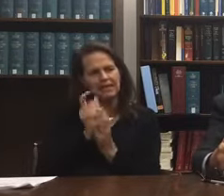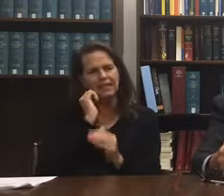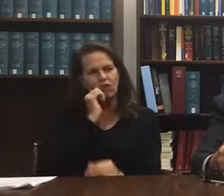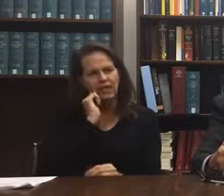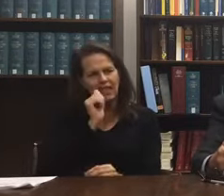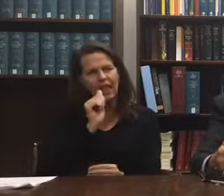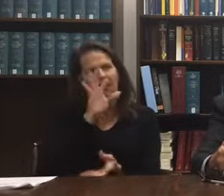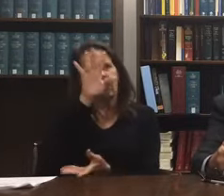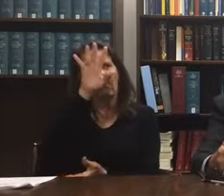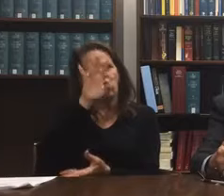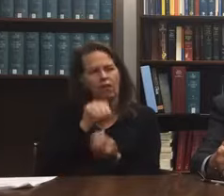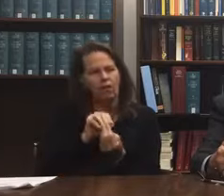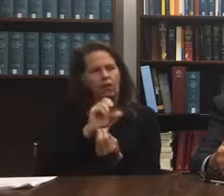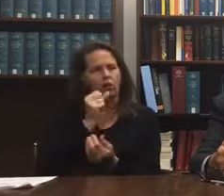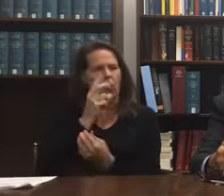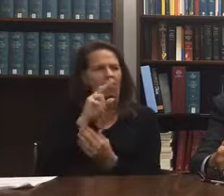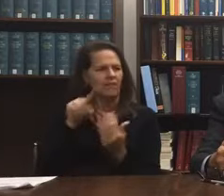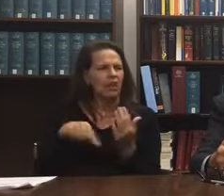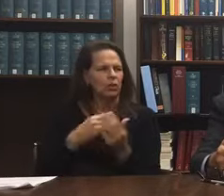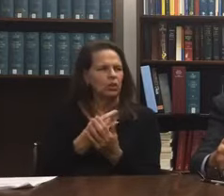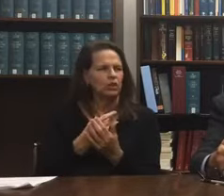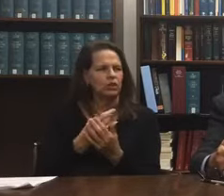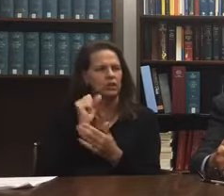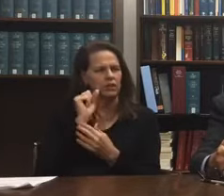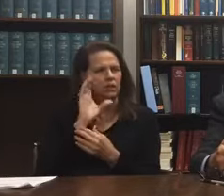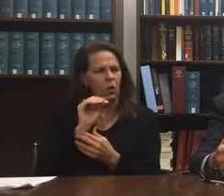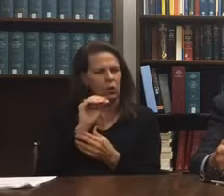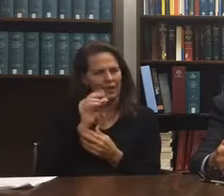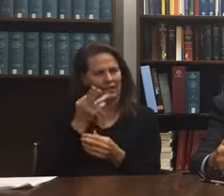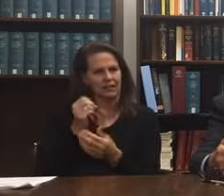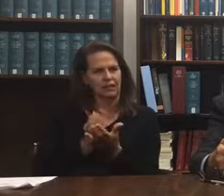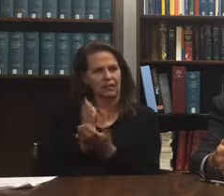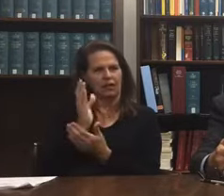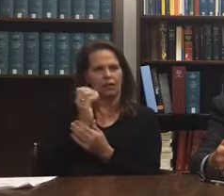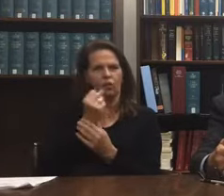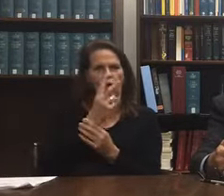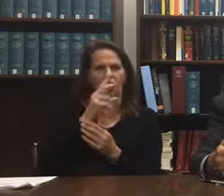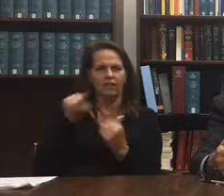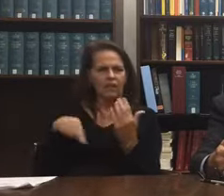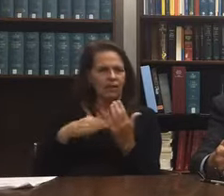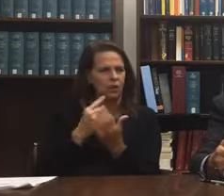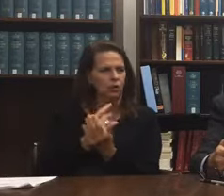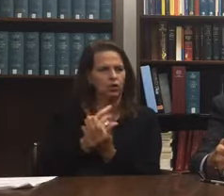hours so he's legally entitled to 12 hours of private duty nursing per day so